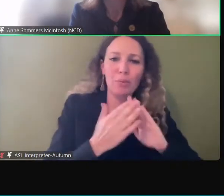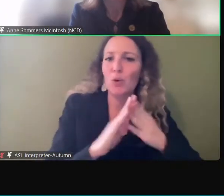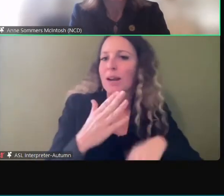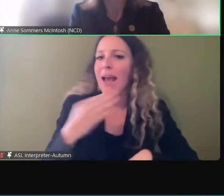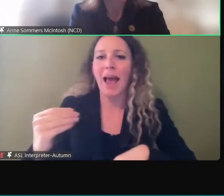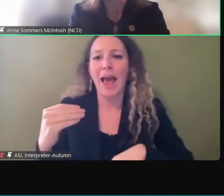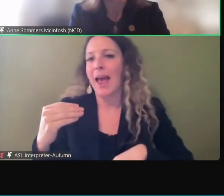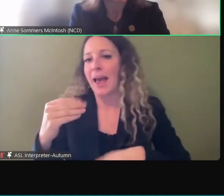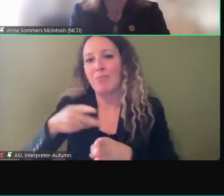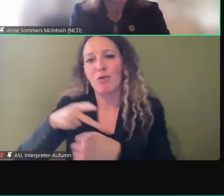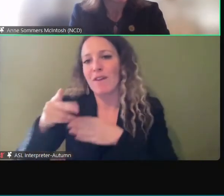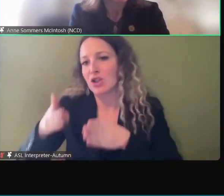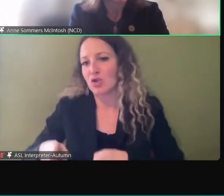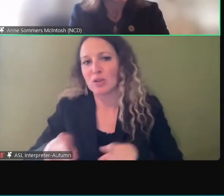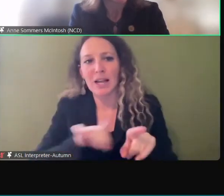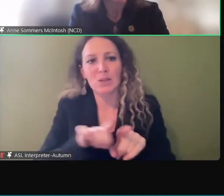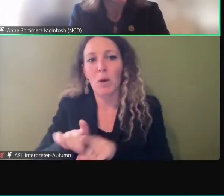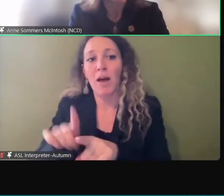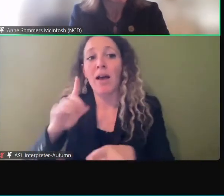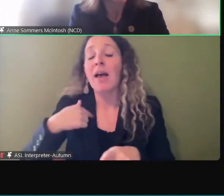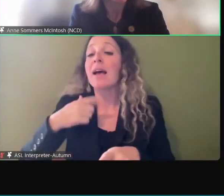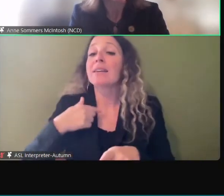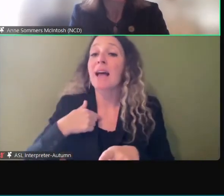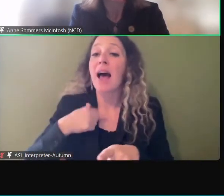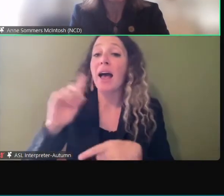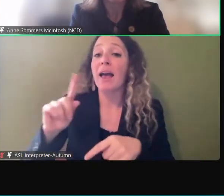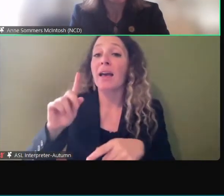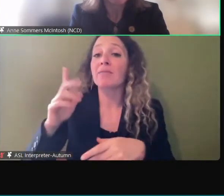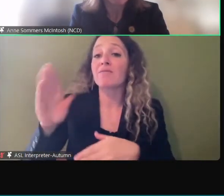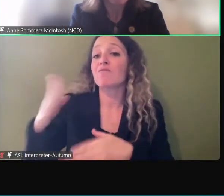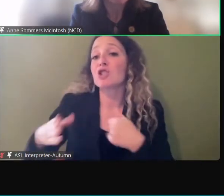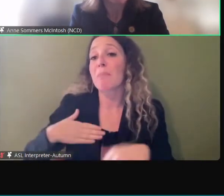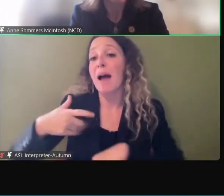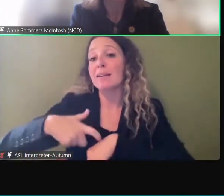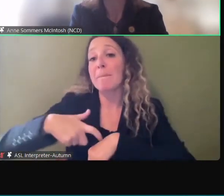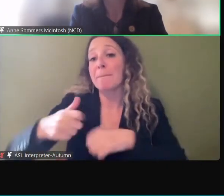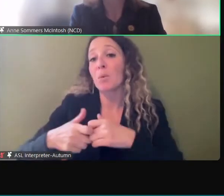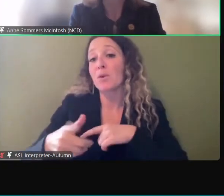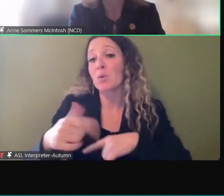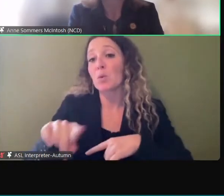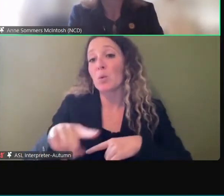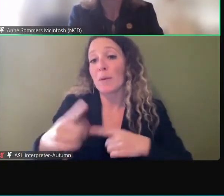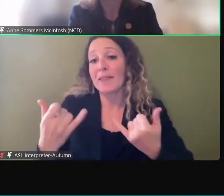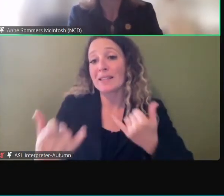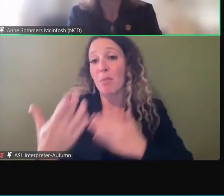as I close out my time with you this morning, my charge to you this weekend, as you explore